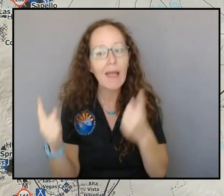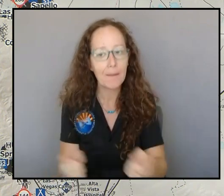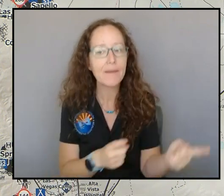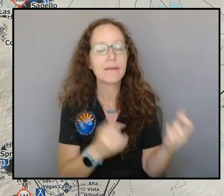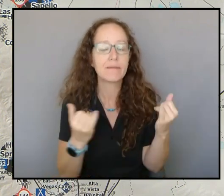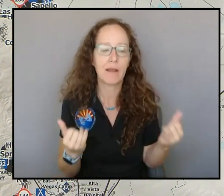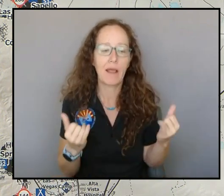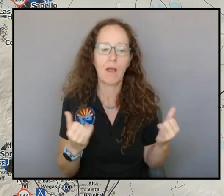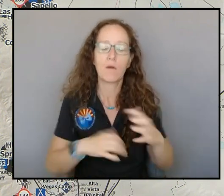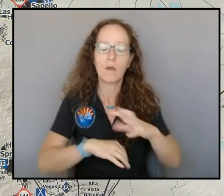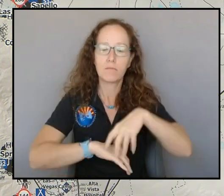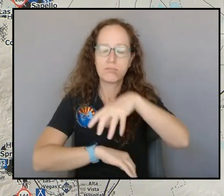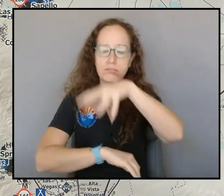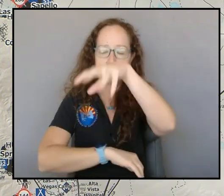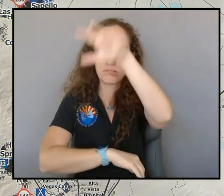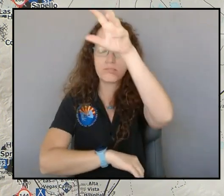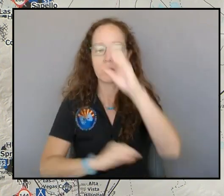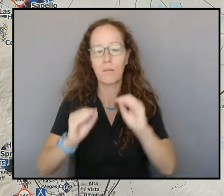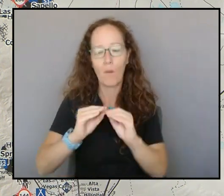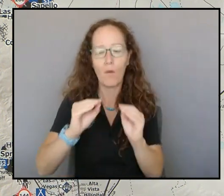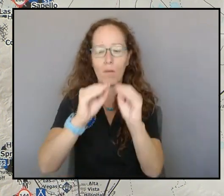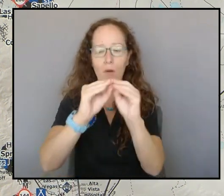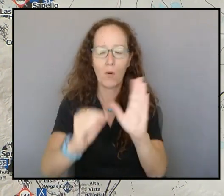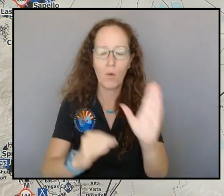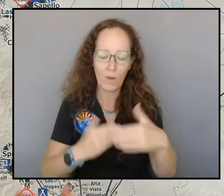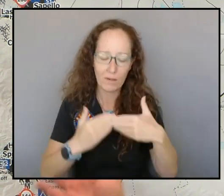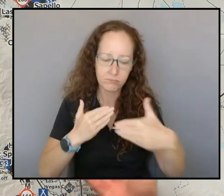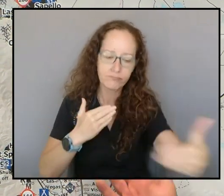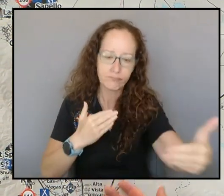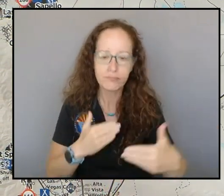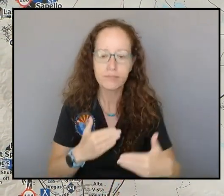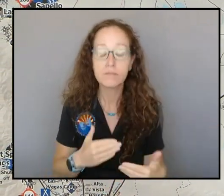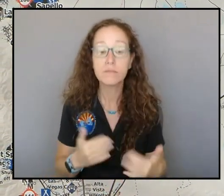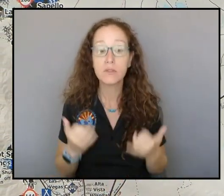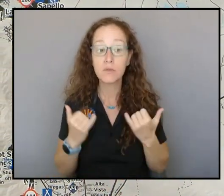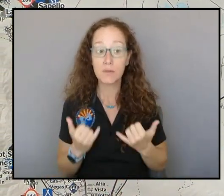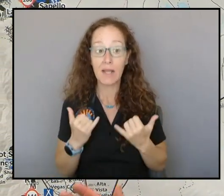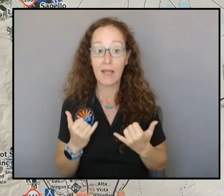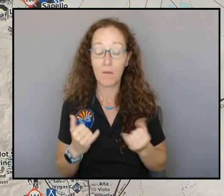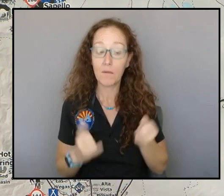few days. So with that, continue if you see stuff in other areas